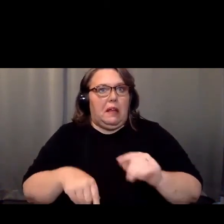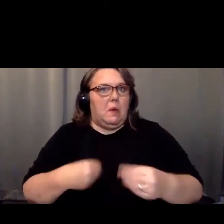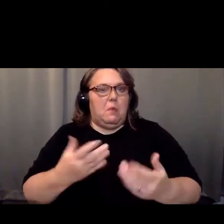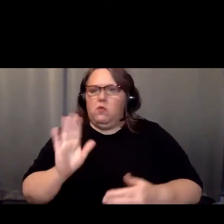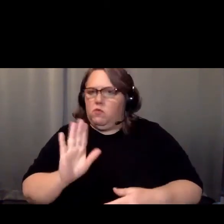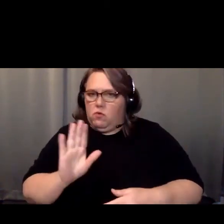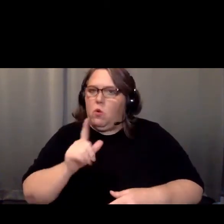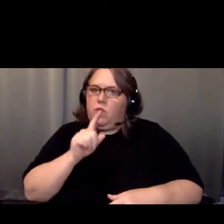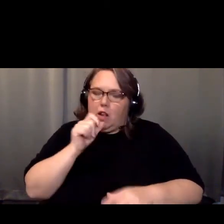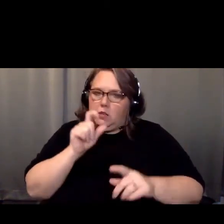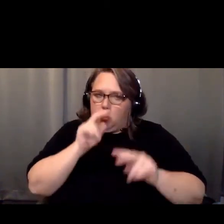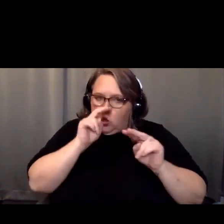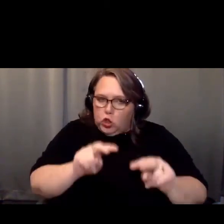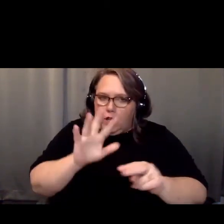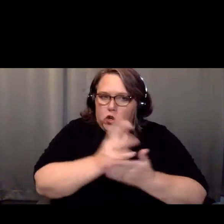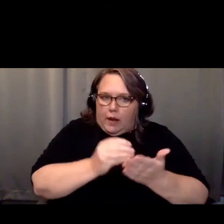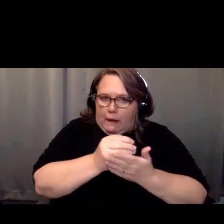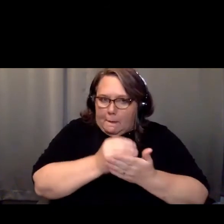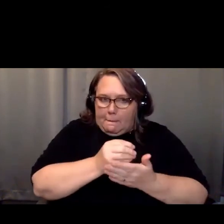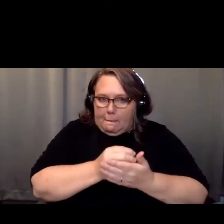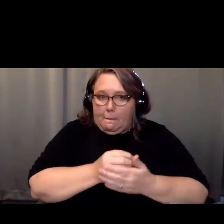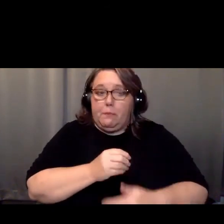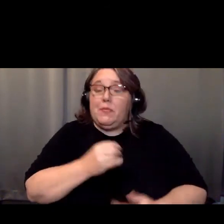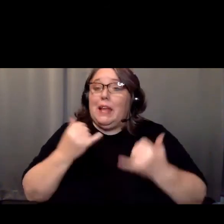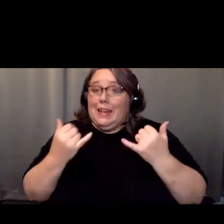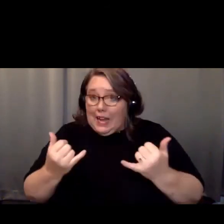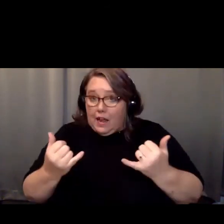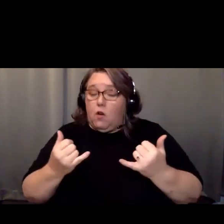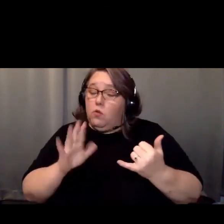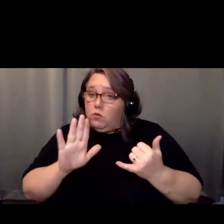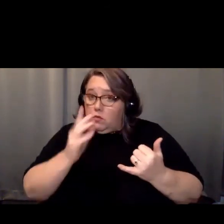is that there are some services in which the client